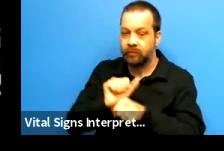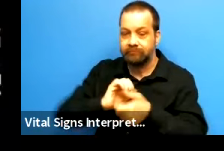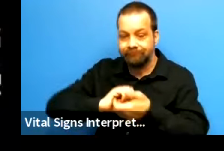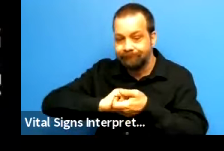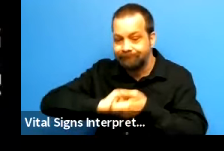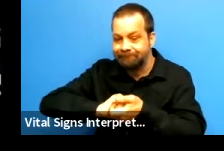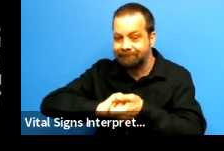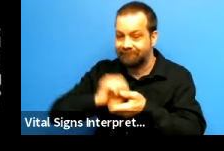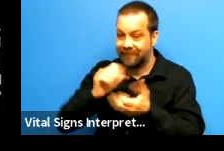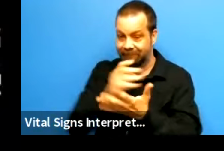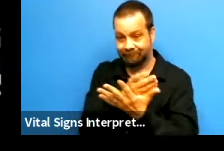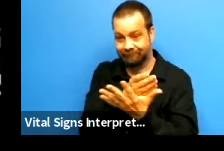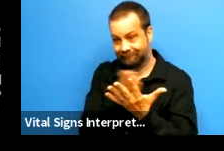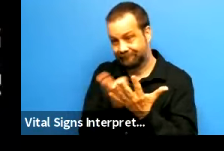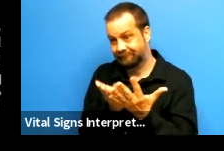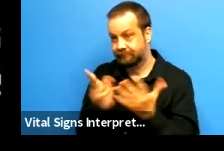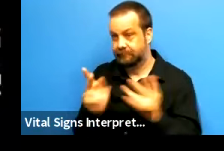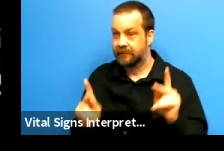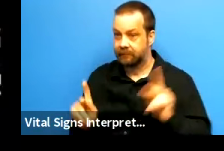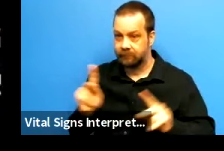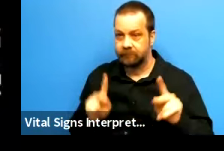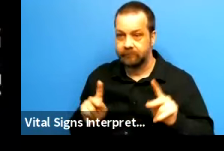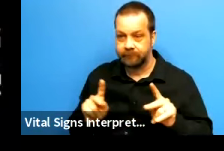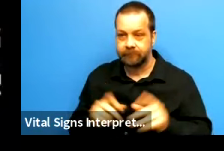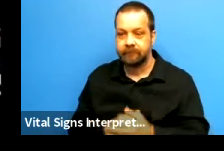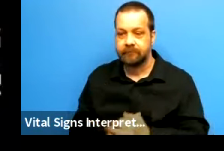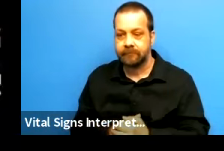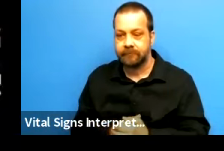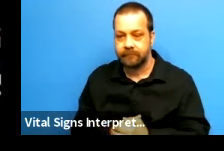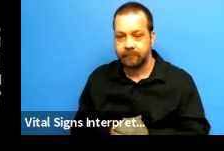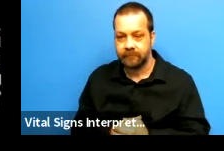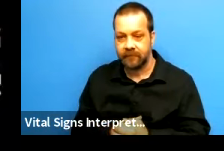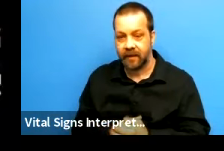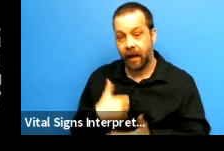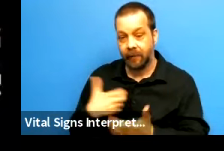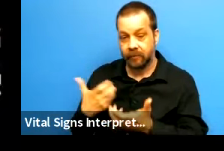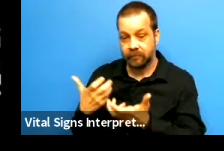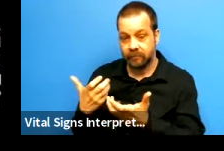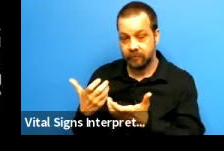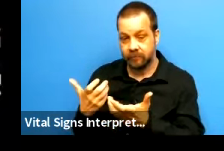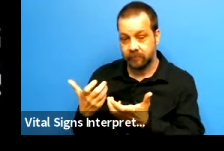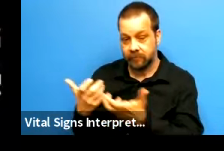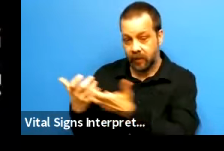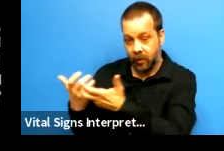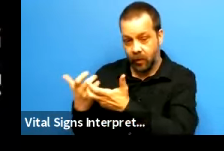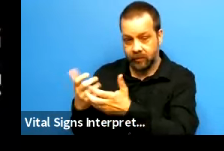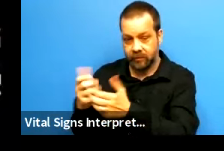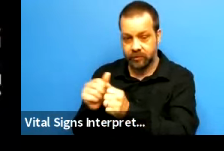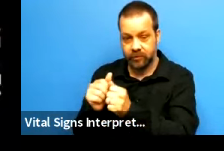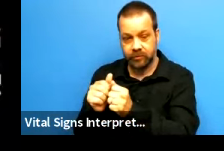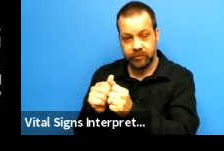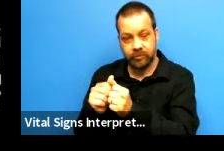And also very honored to be the codirector of the center for inclusive design and innovation